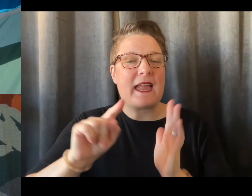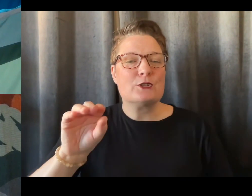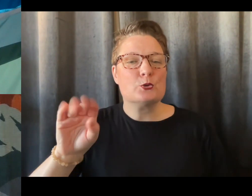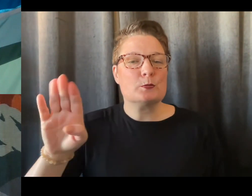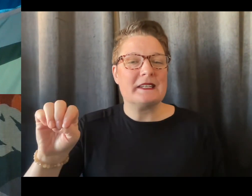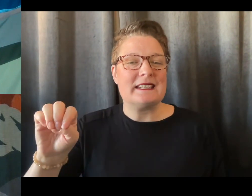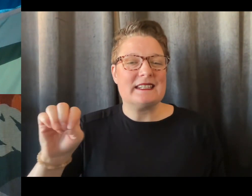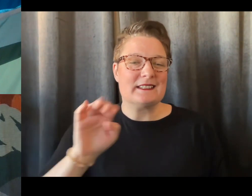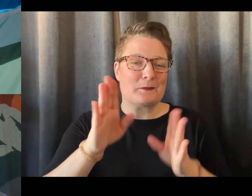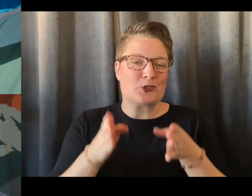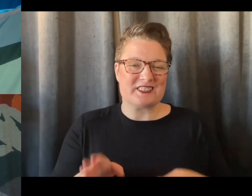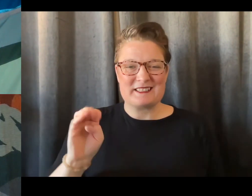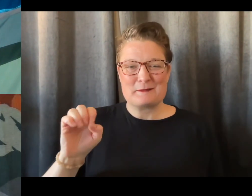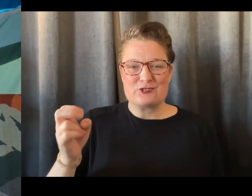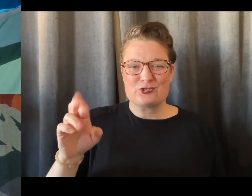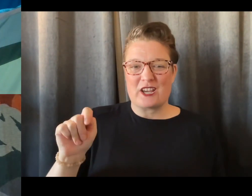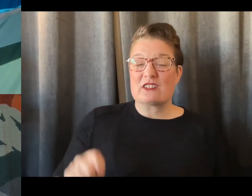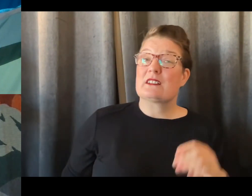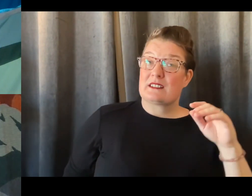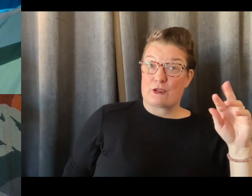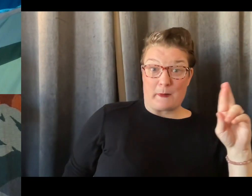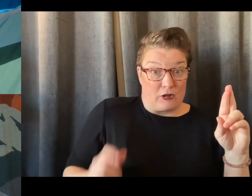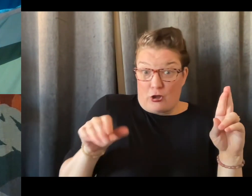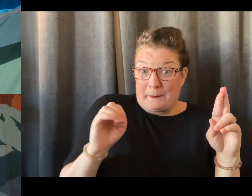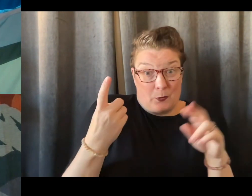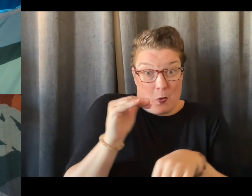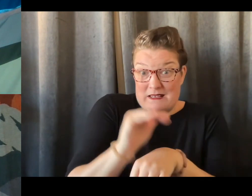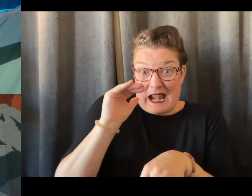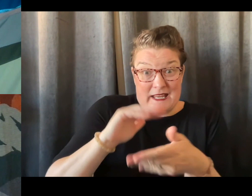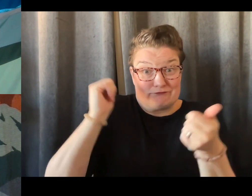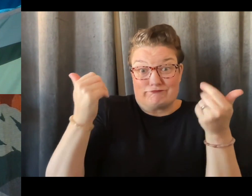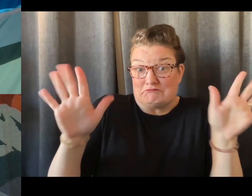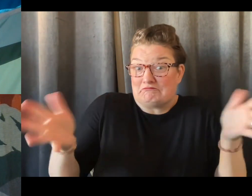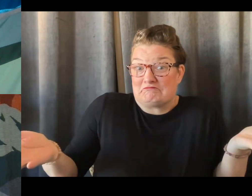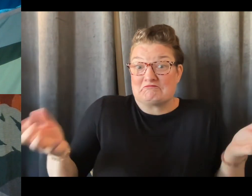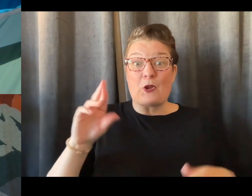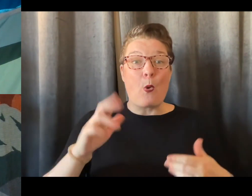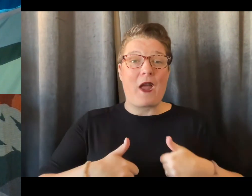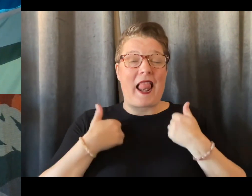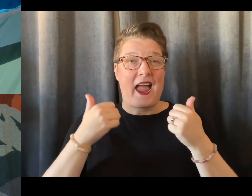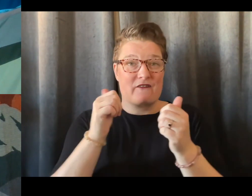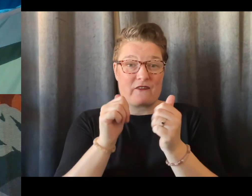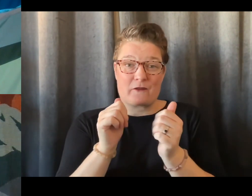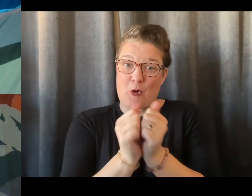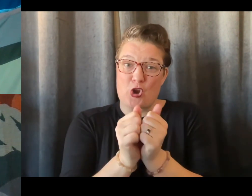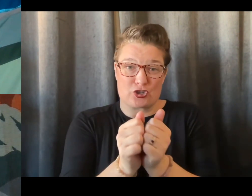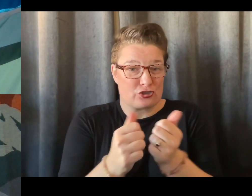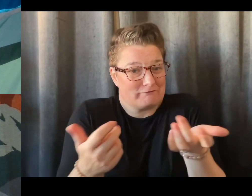Rebekah: Which could be just like a one night stand or a life partner, but they're meant to be in some way, or maybe there are a variety of people.